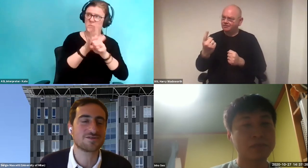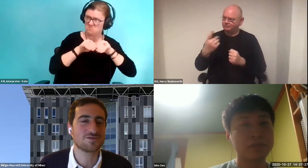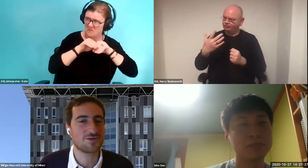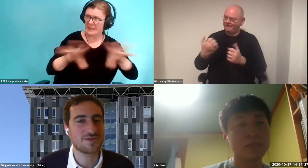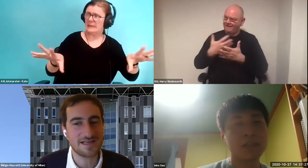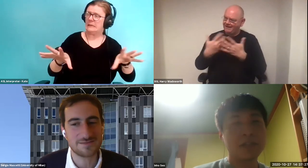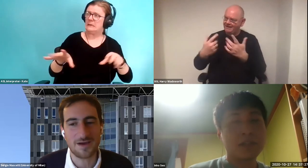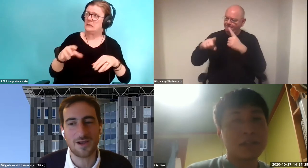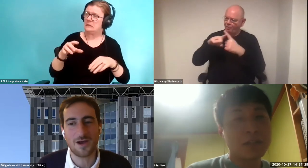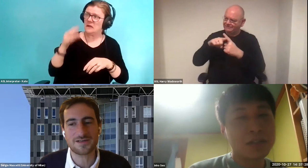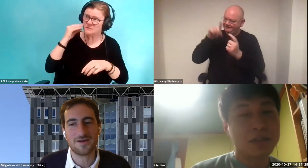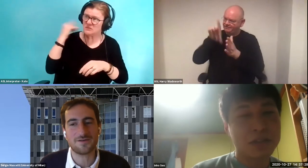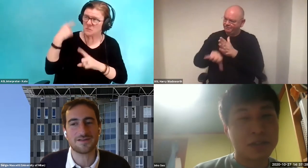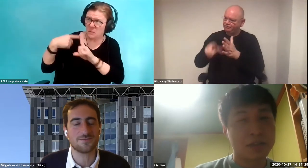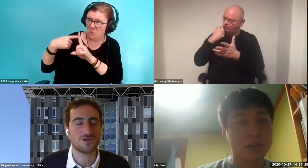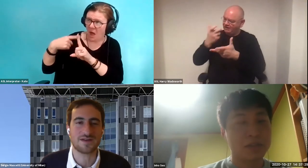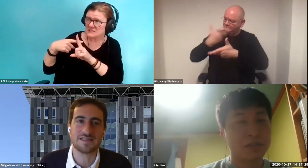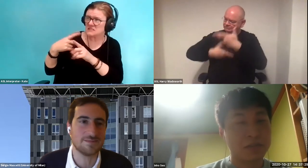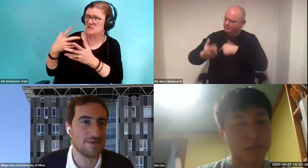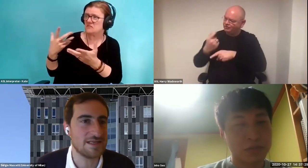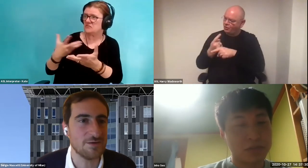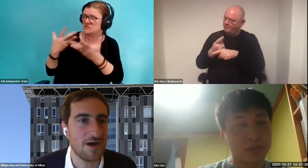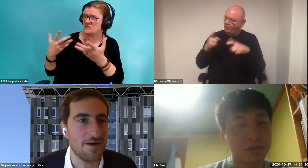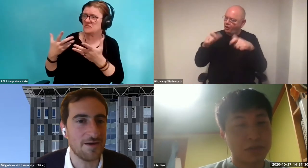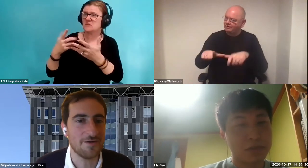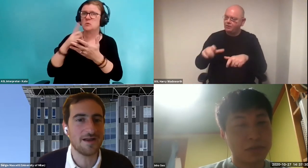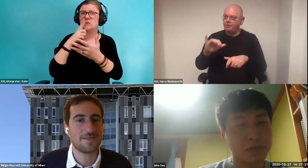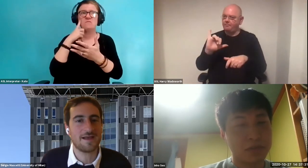share with us about the lockdown in terms of accessibility of other anything else